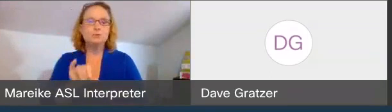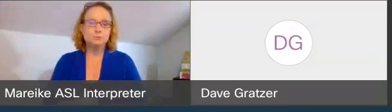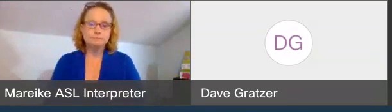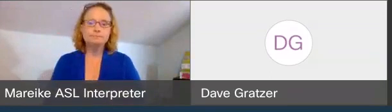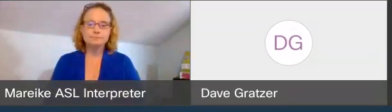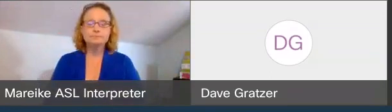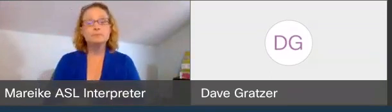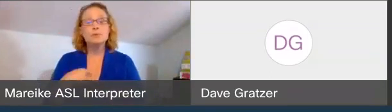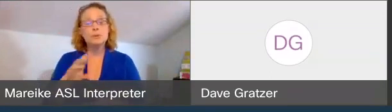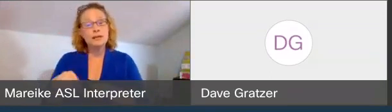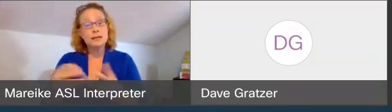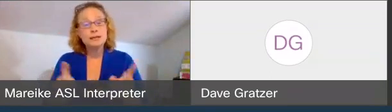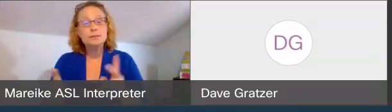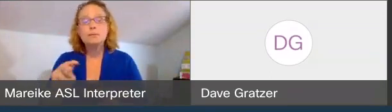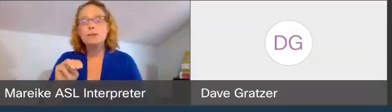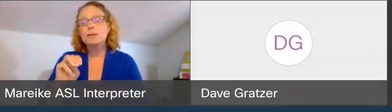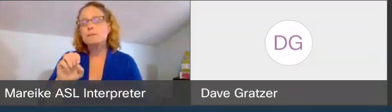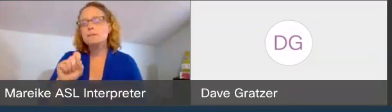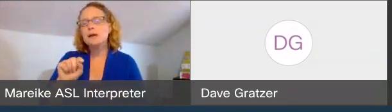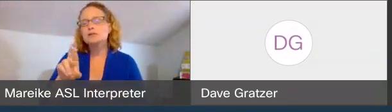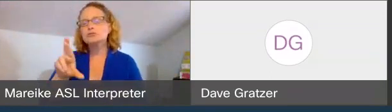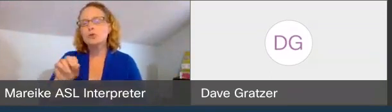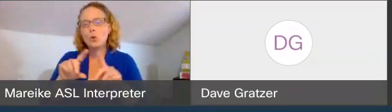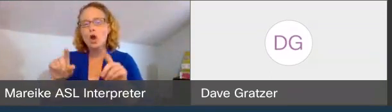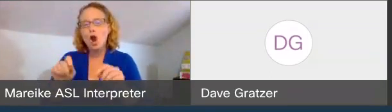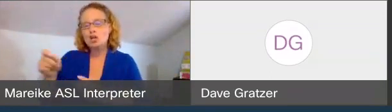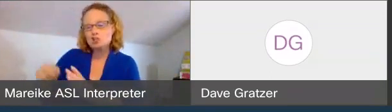We can give people Metro cards to come see us or to get to their other appointments.